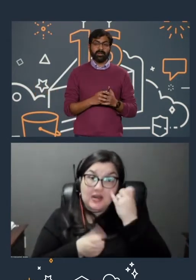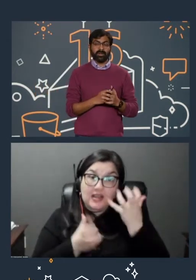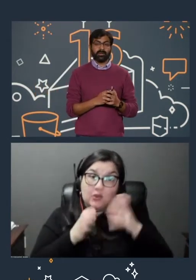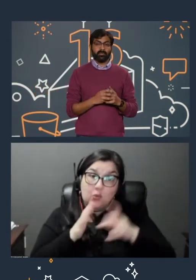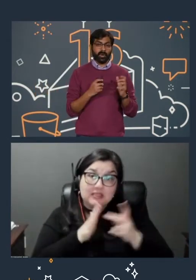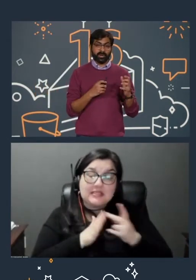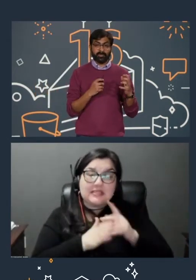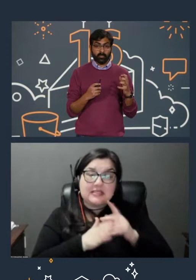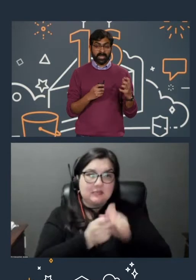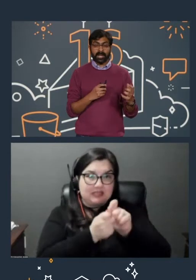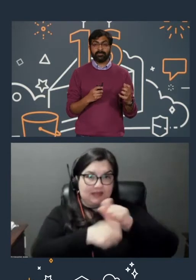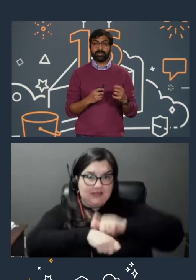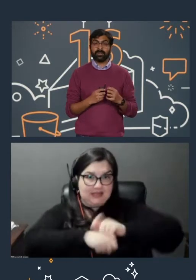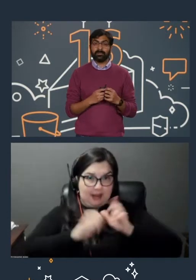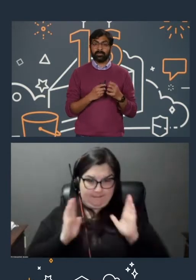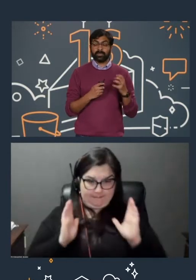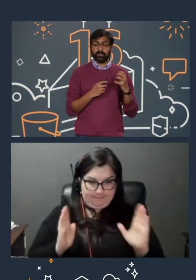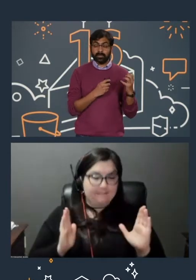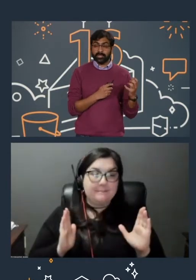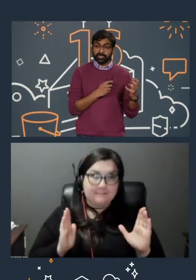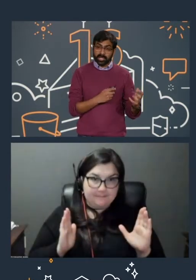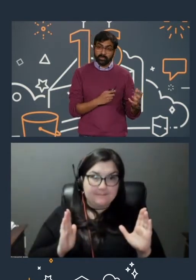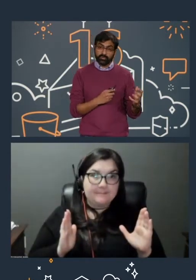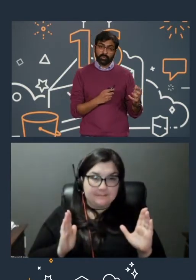where we have S3 replication time control